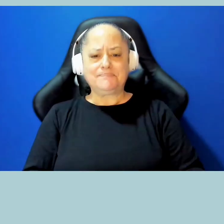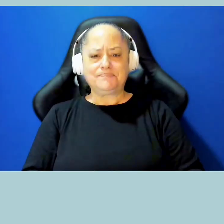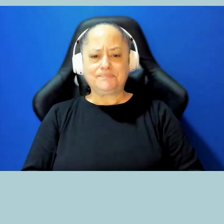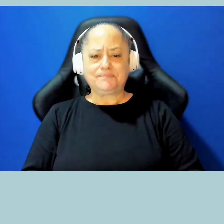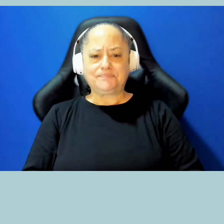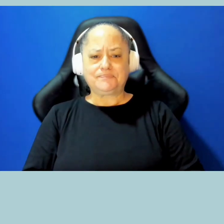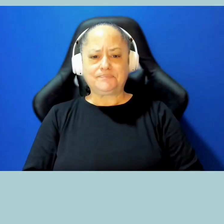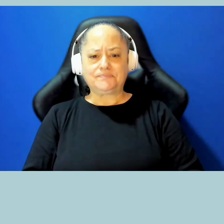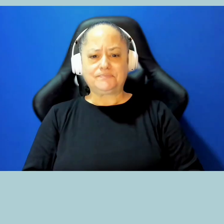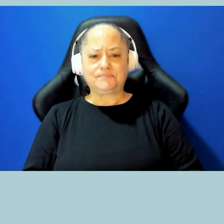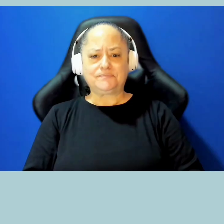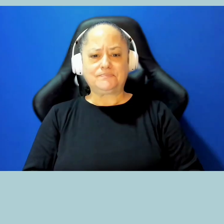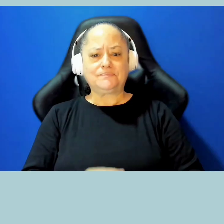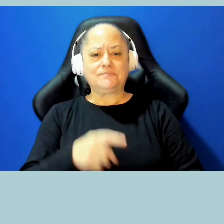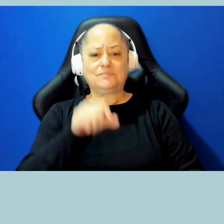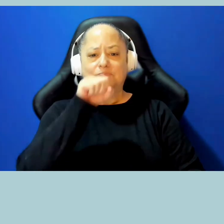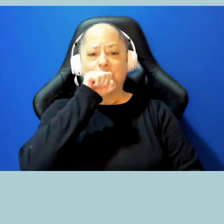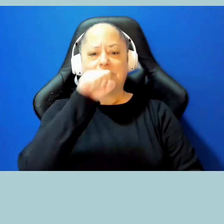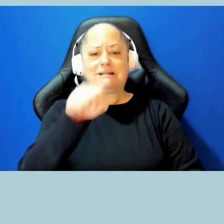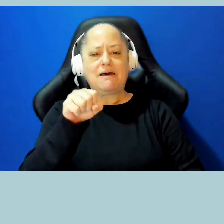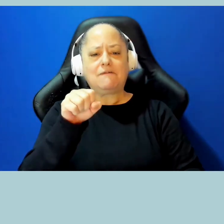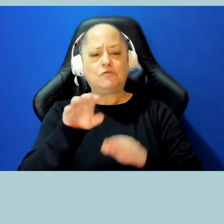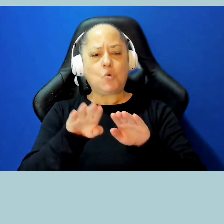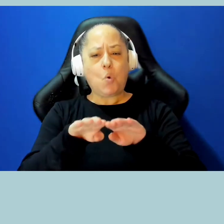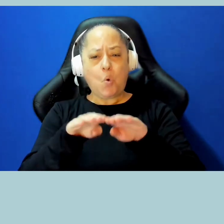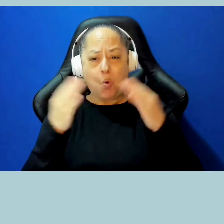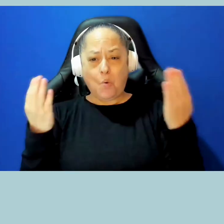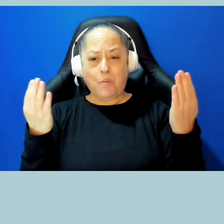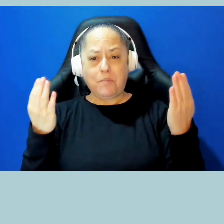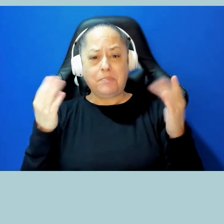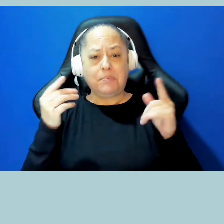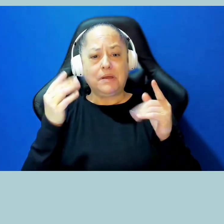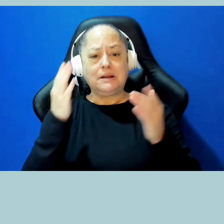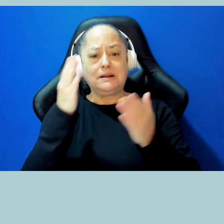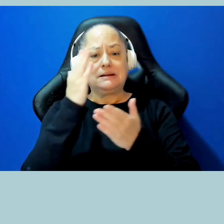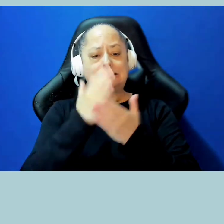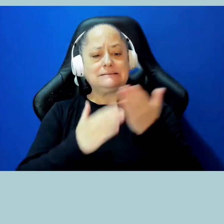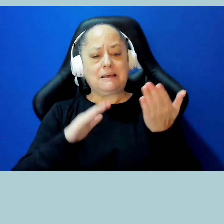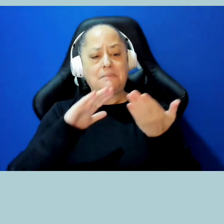would love to kind of open up to some more community uh